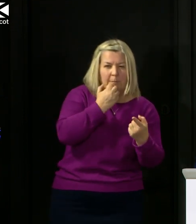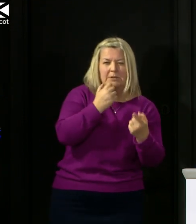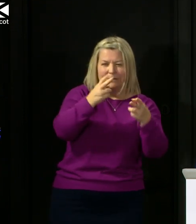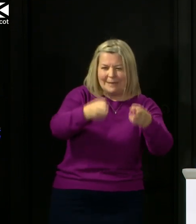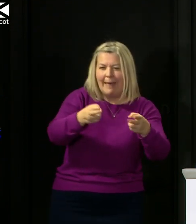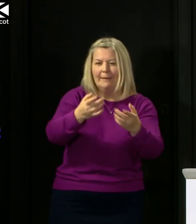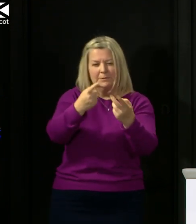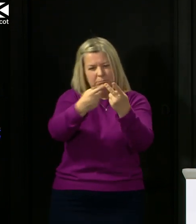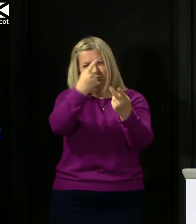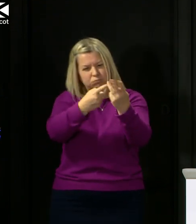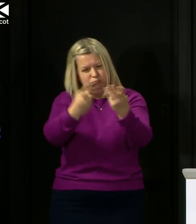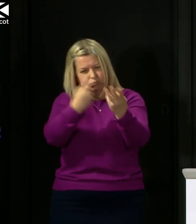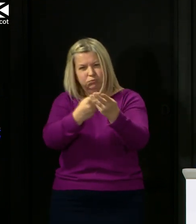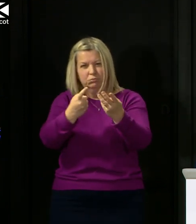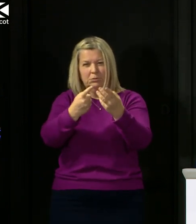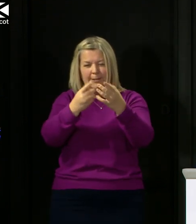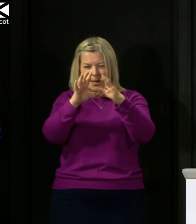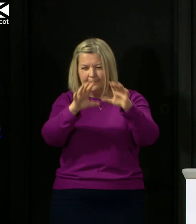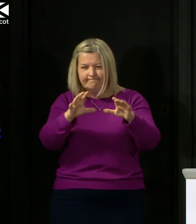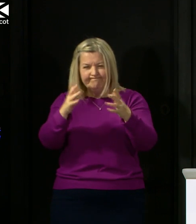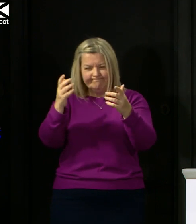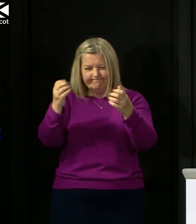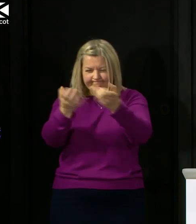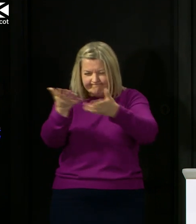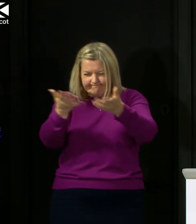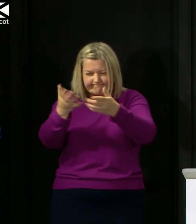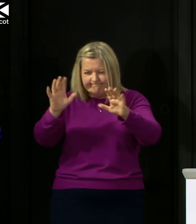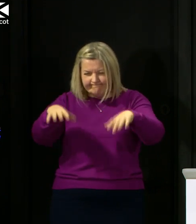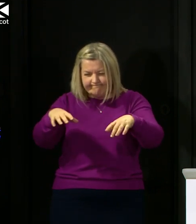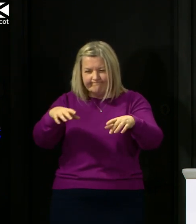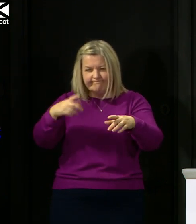numbers. But we will look to see what we can do to deepen the understanding of just how